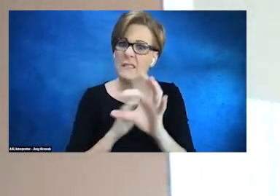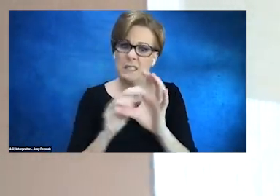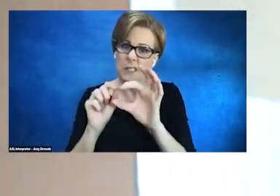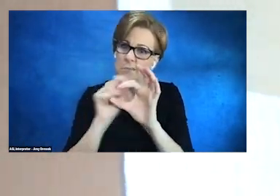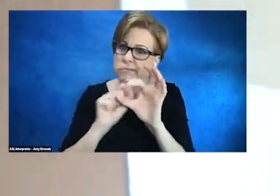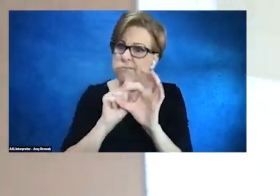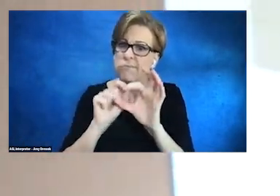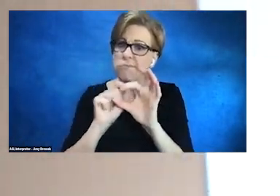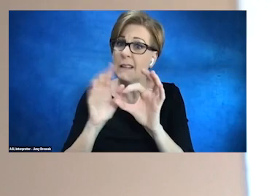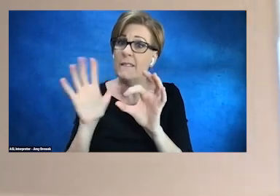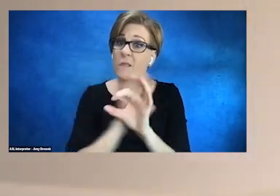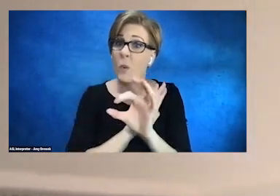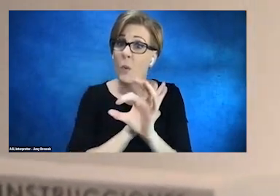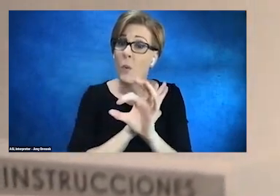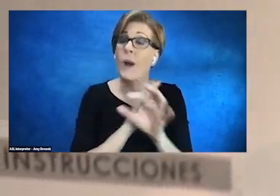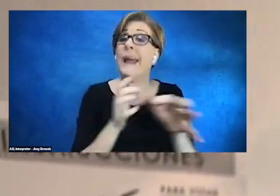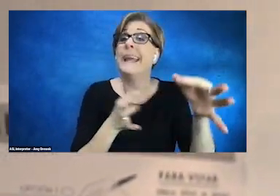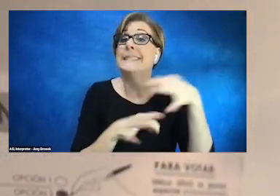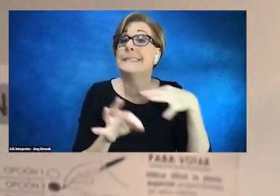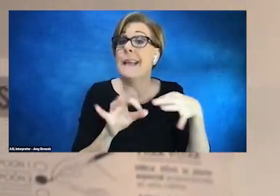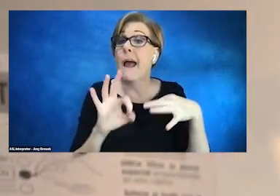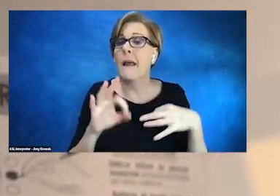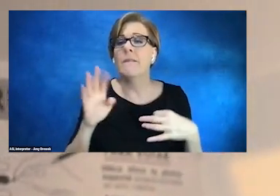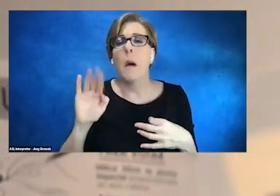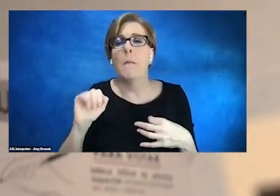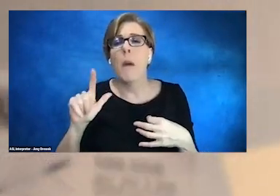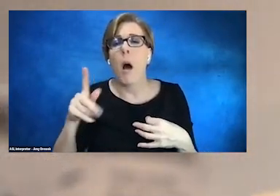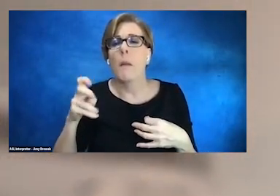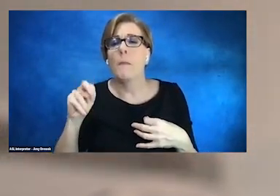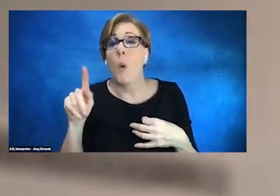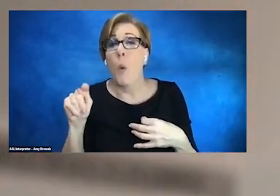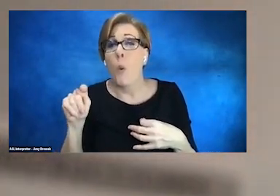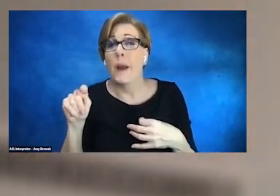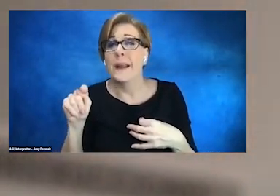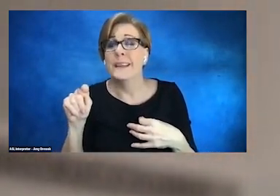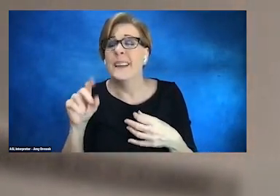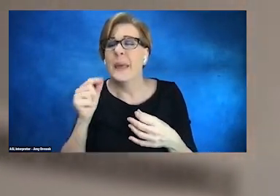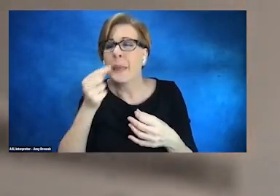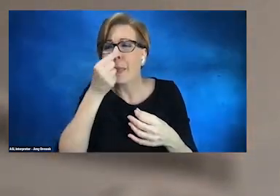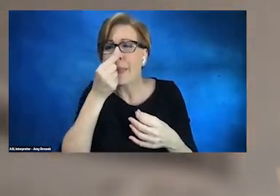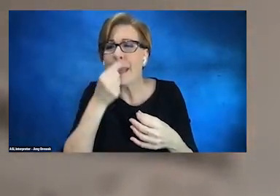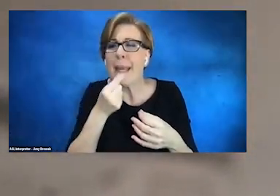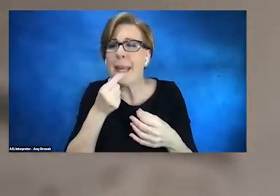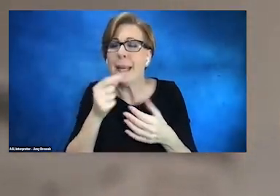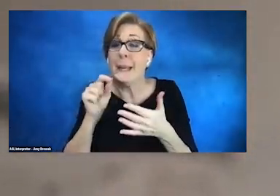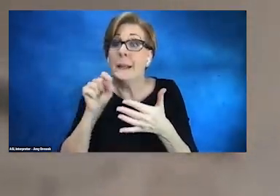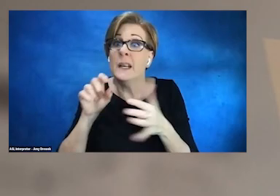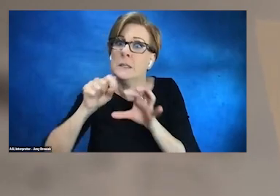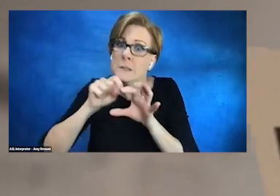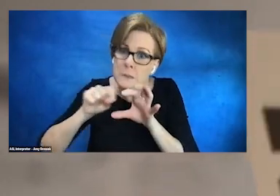fill in the oval completely as opposed to like a ballpoint pen which might have a very thin it's